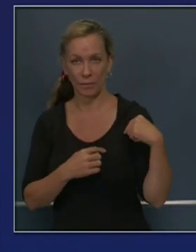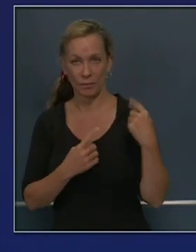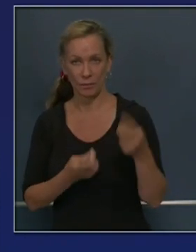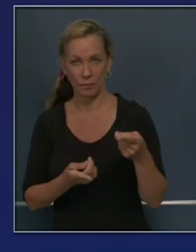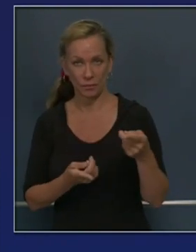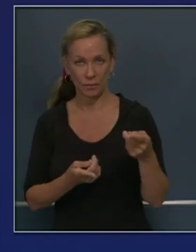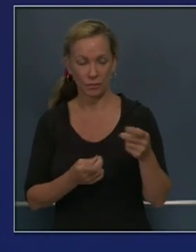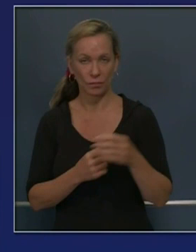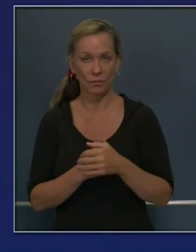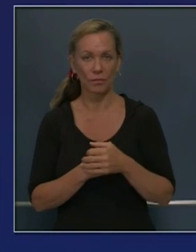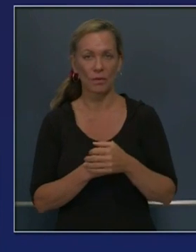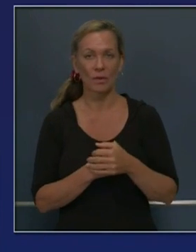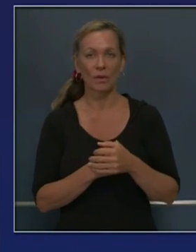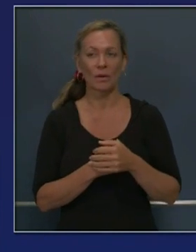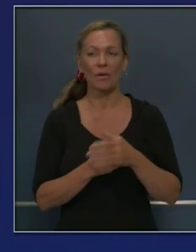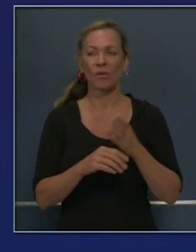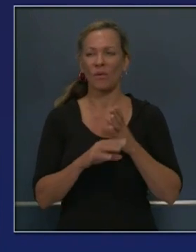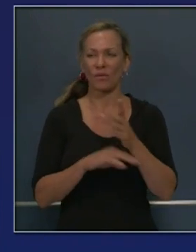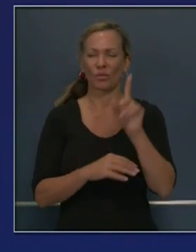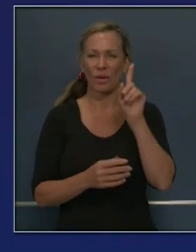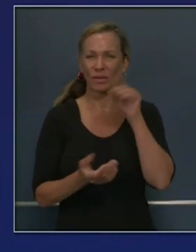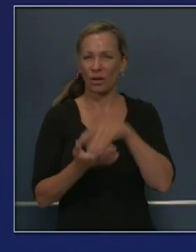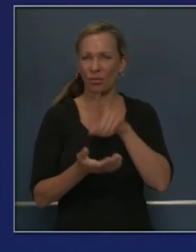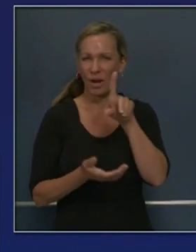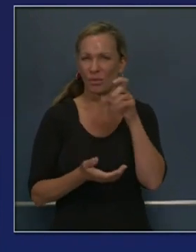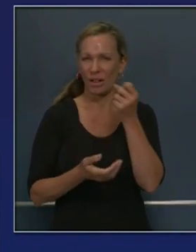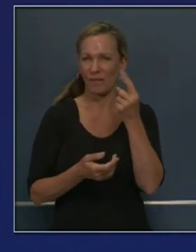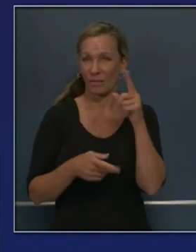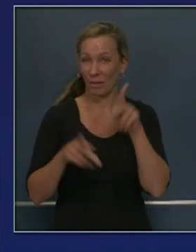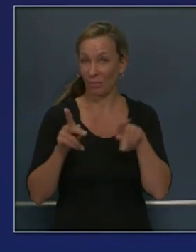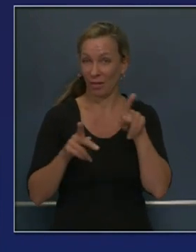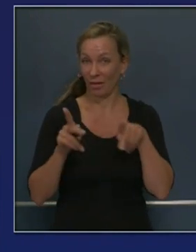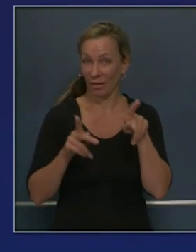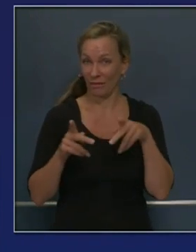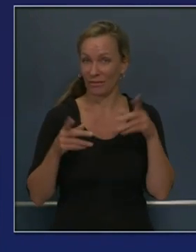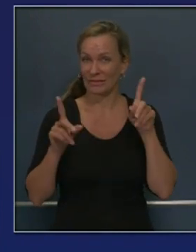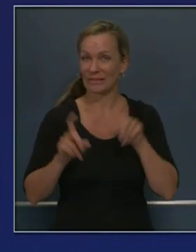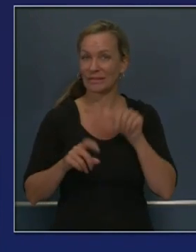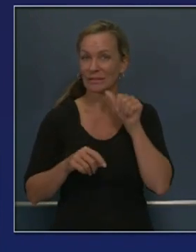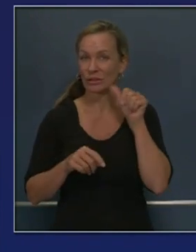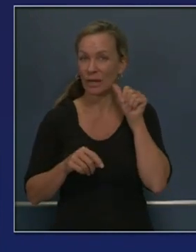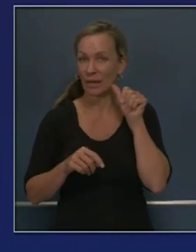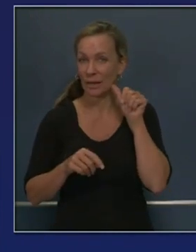I'VE .6% POSITIVITY OVER A SEVEN-DAY PERIOD OVER 14 DAYS.